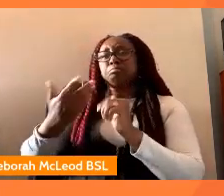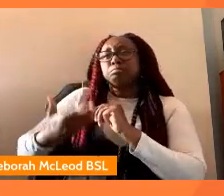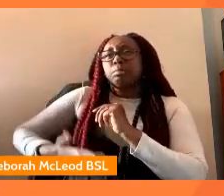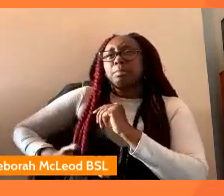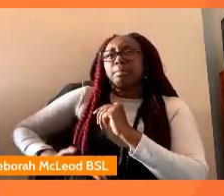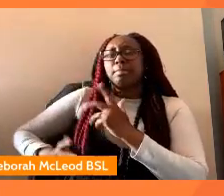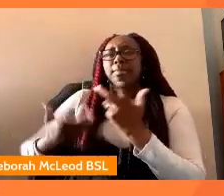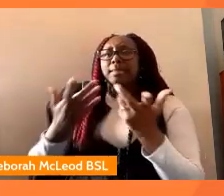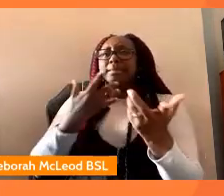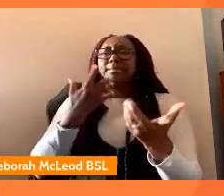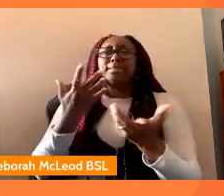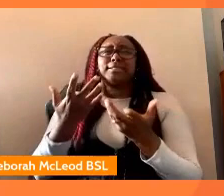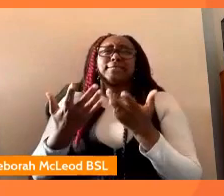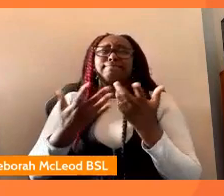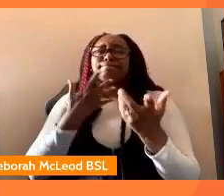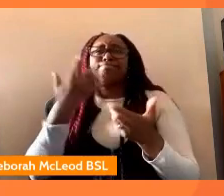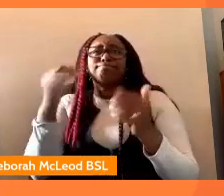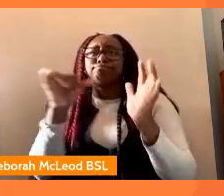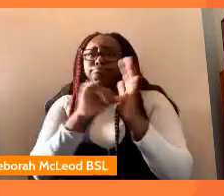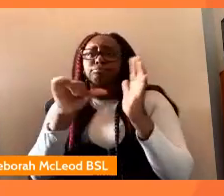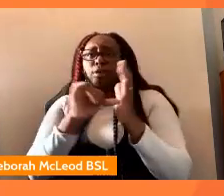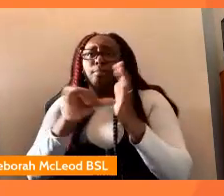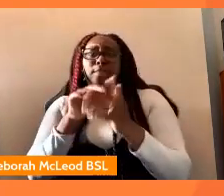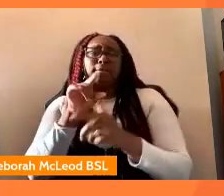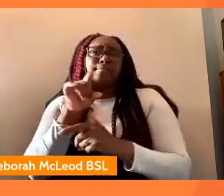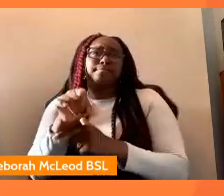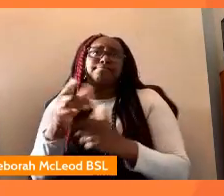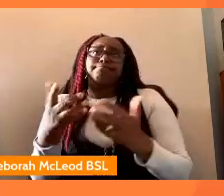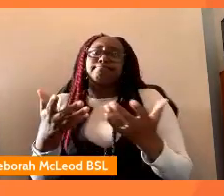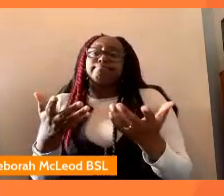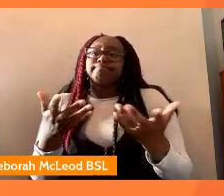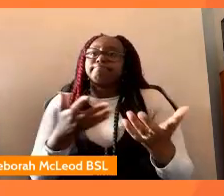So we are finding that the problems that this causes that we are dancing